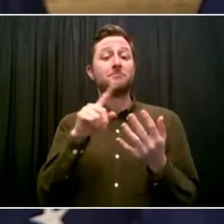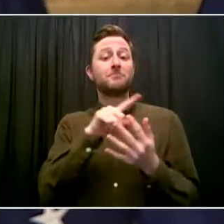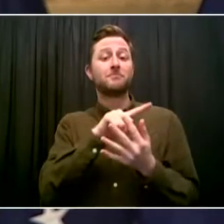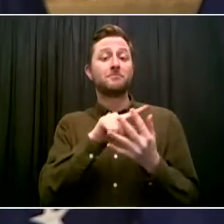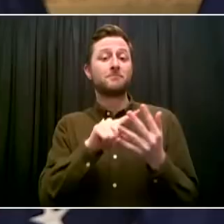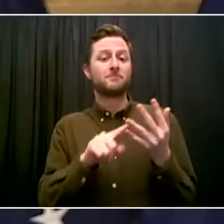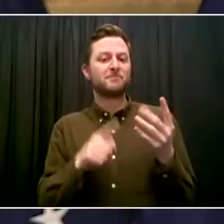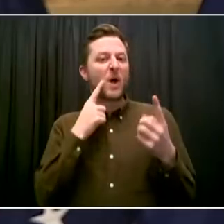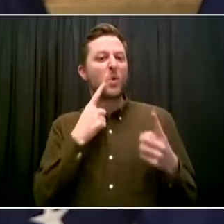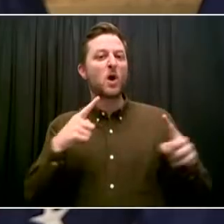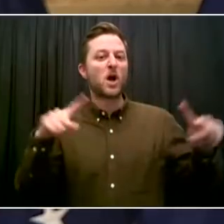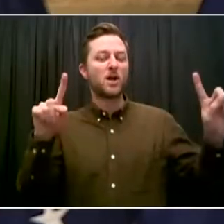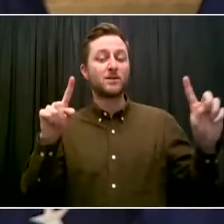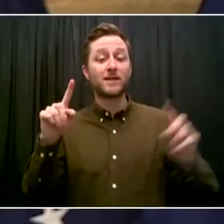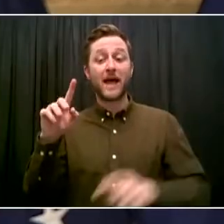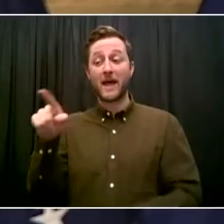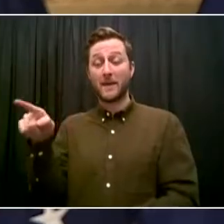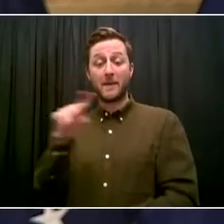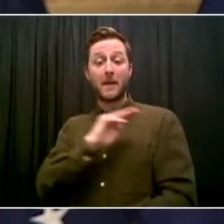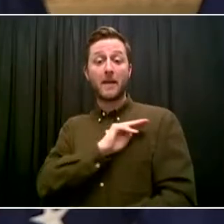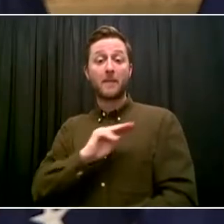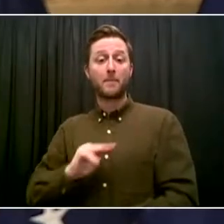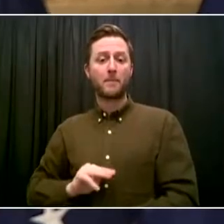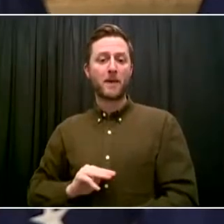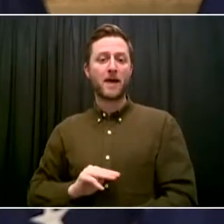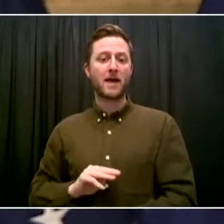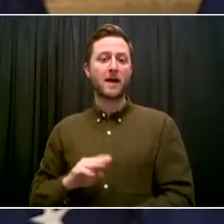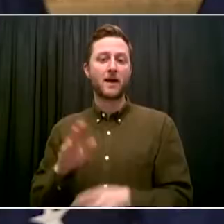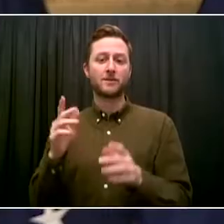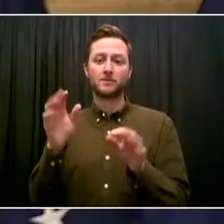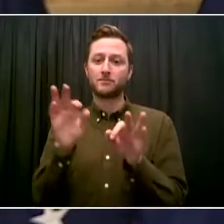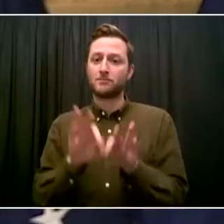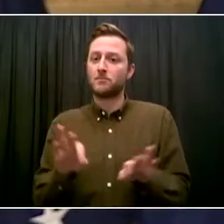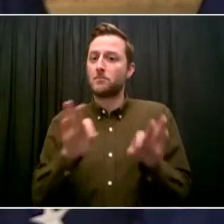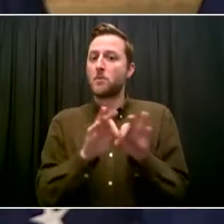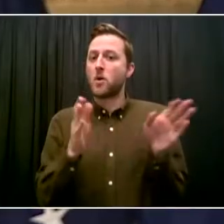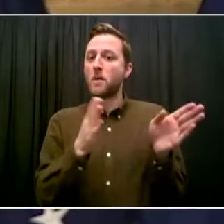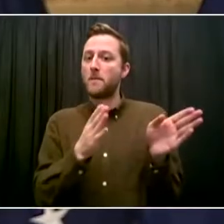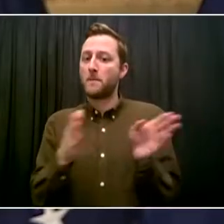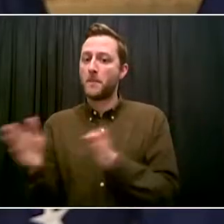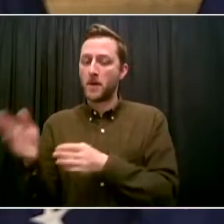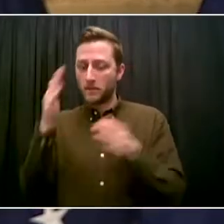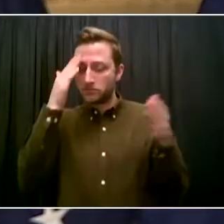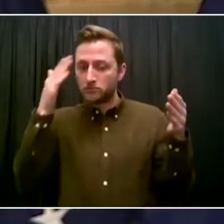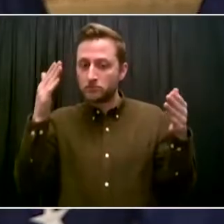VACCINATIONS. AND PRIOTIRIZING THE MOST